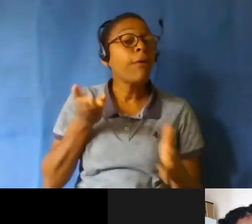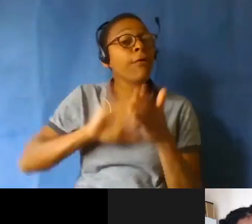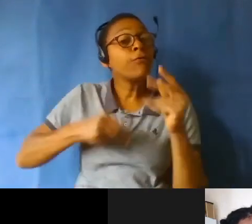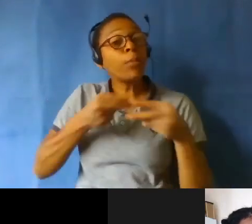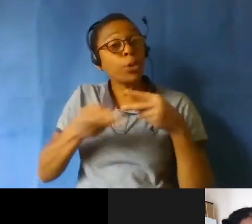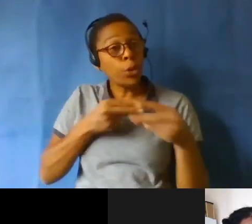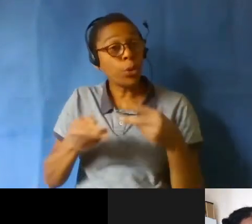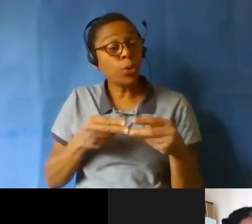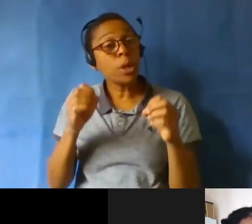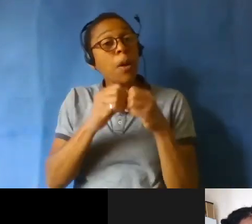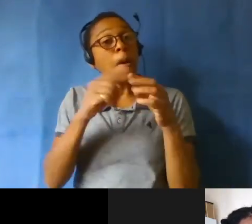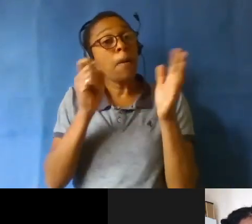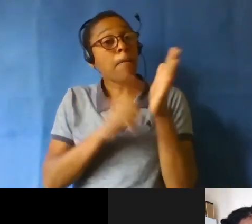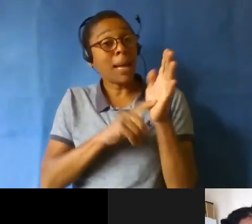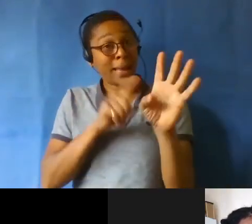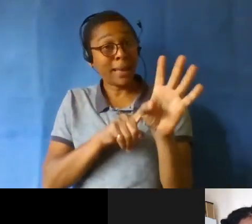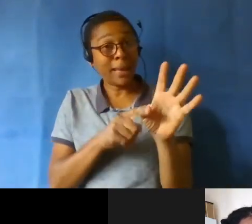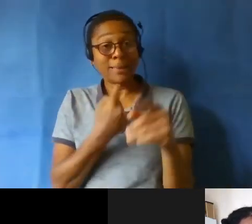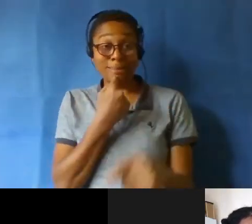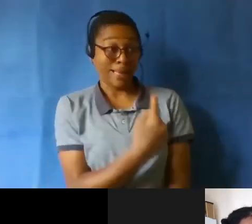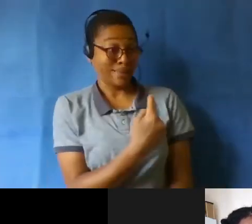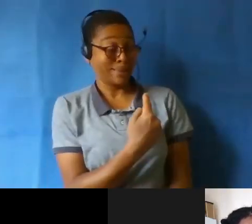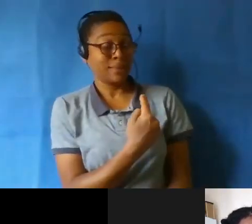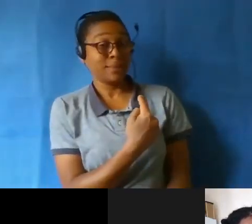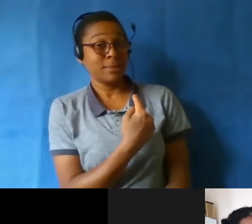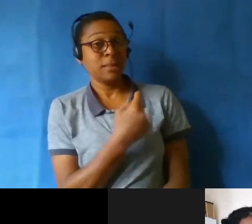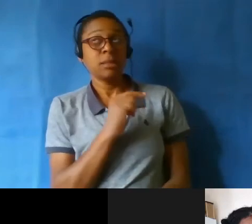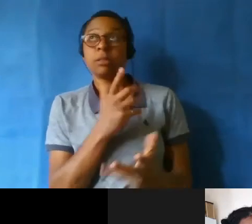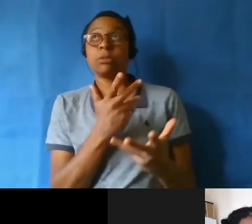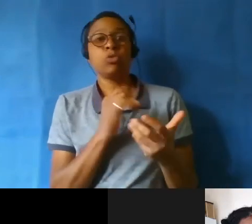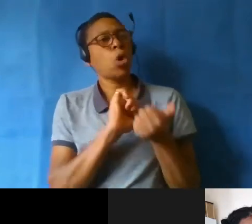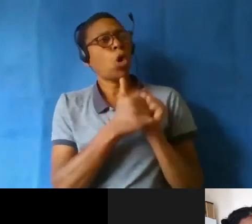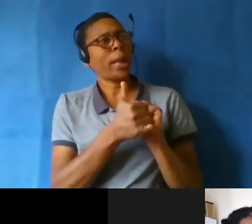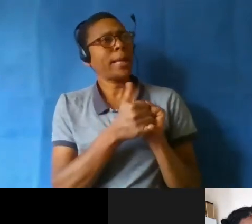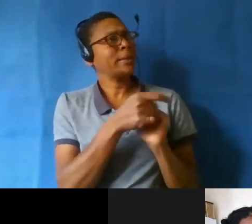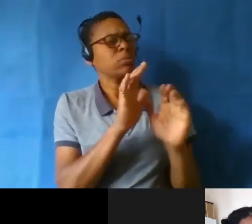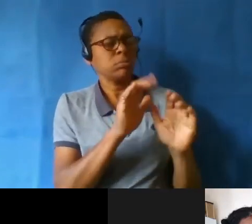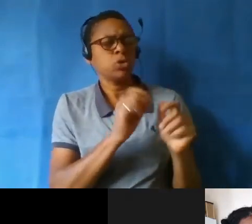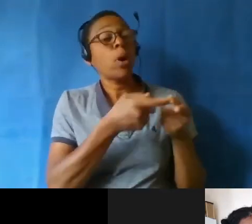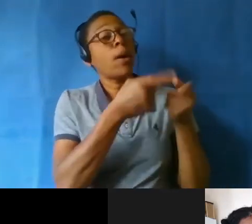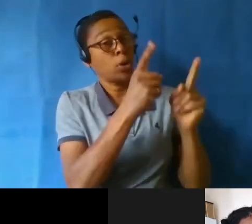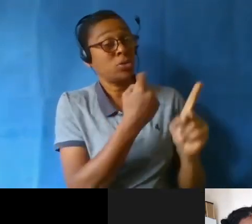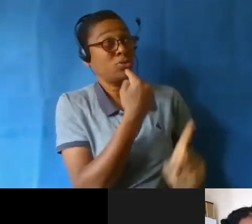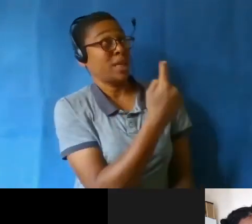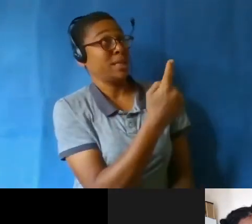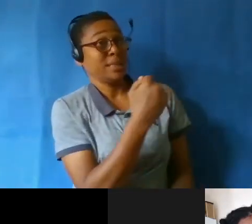had mentioned to her employers the fact of her medical condition that she